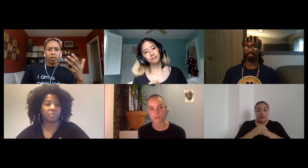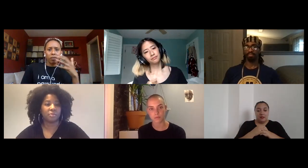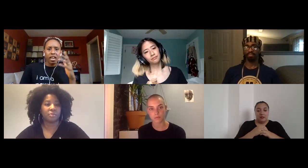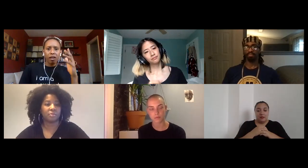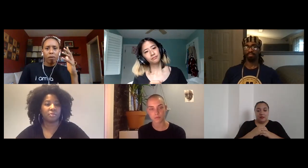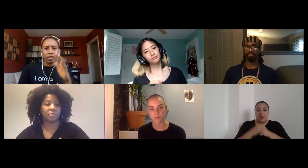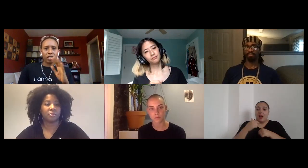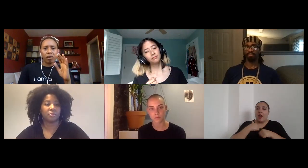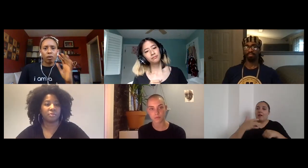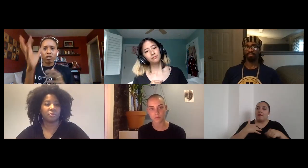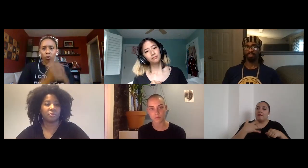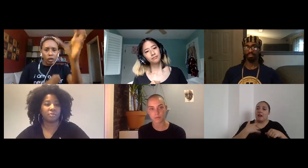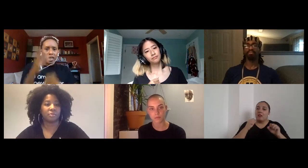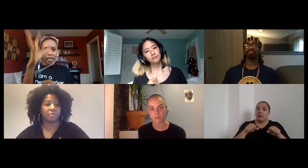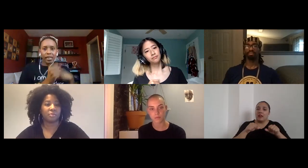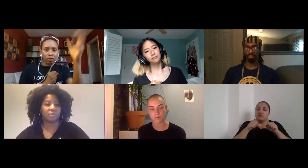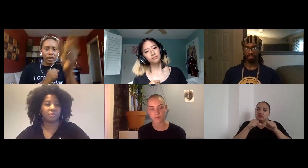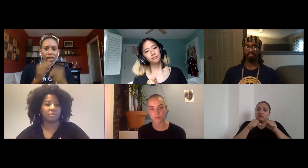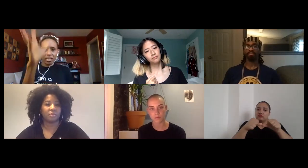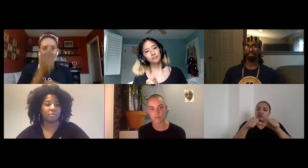it became a system that wasn't only doing this, extracting,